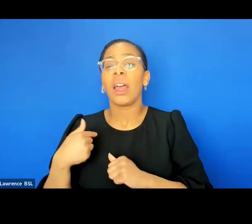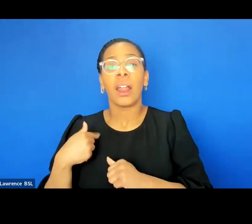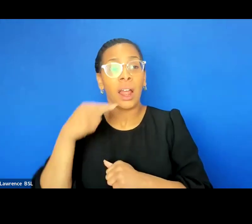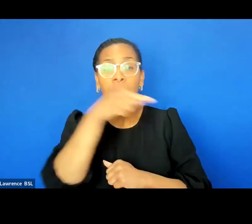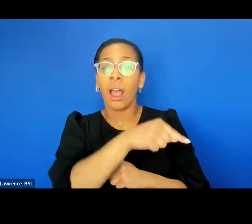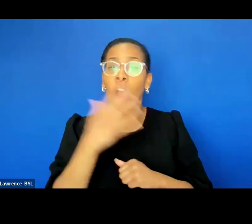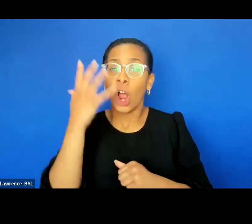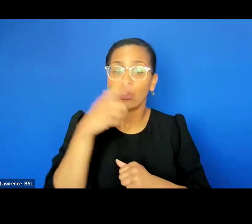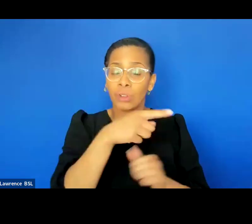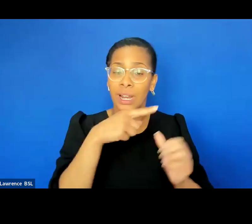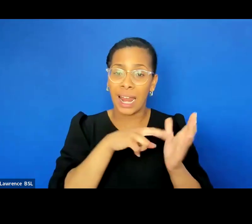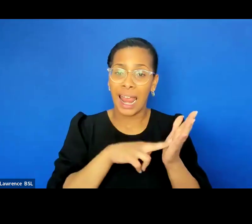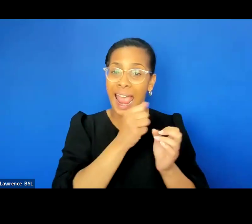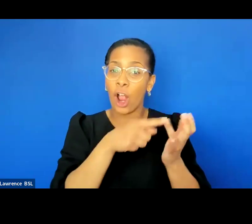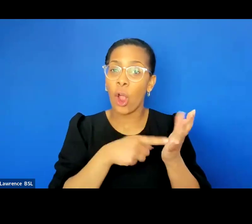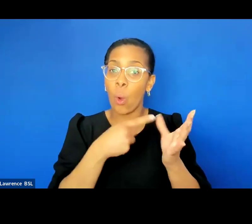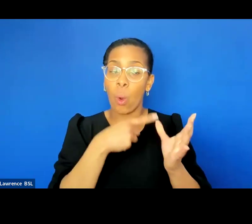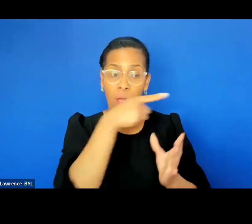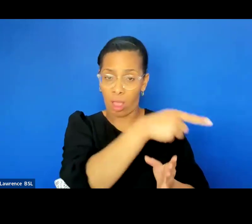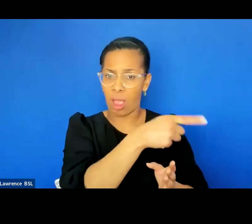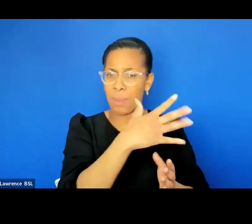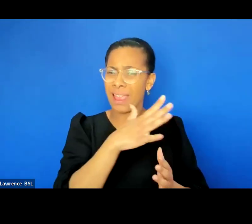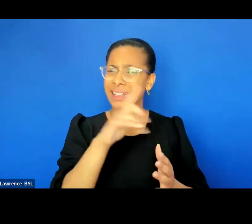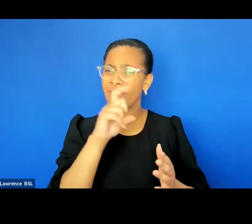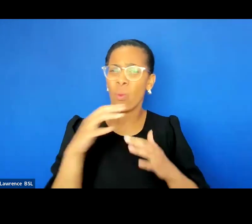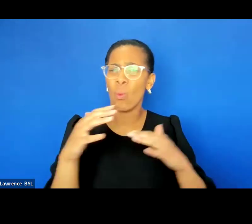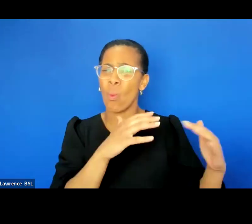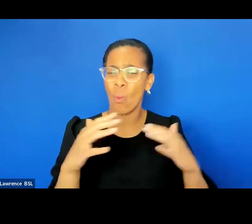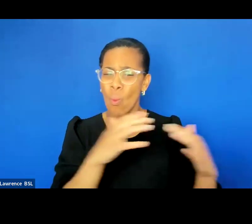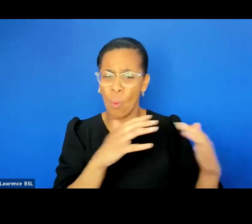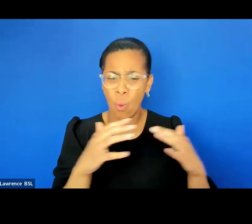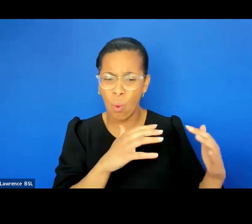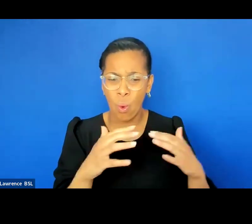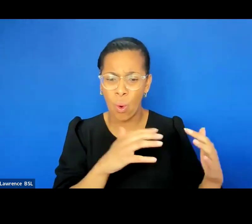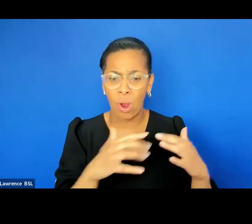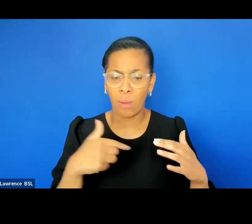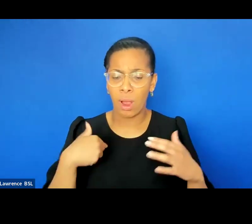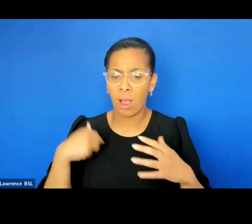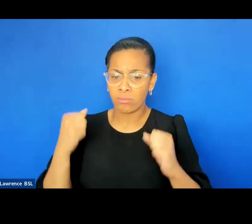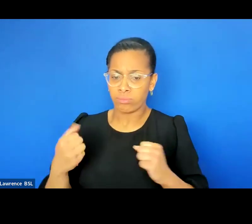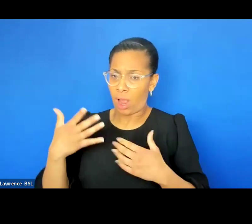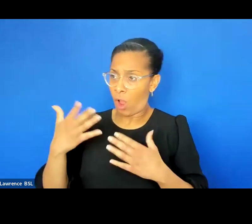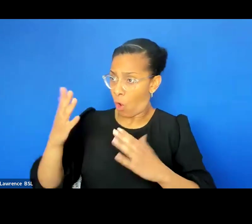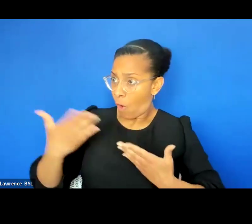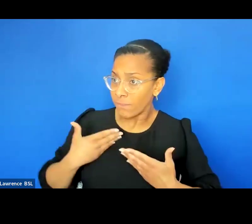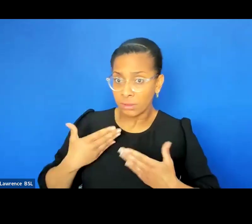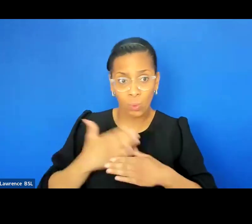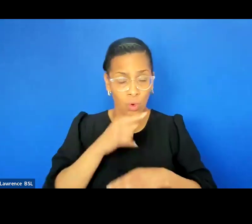27 years of civil war? It was rough, but I was determined. I was so upset when people